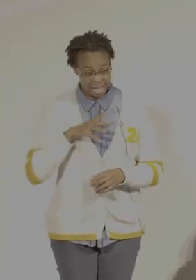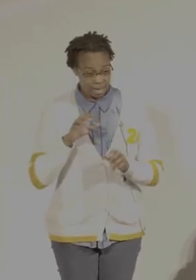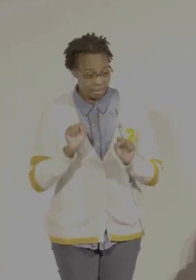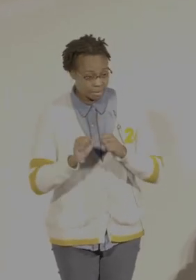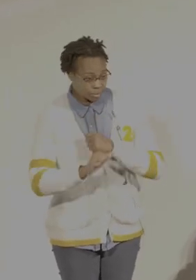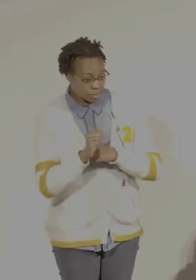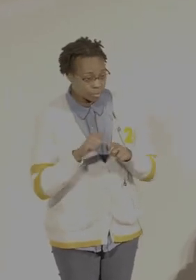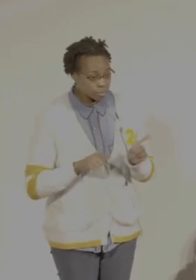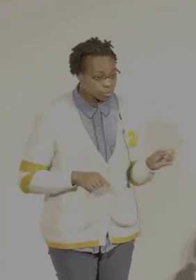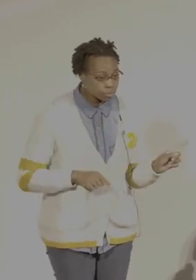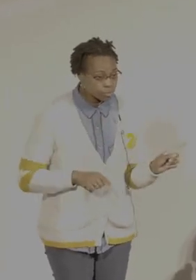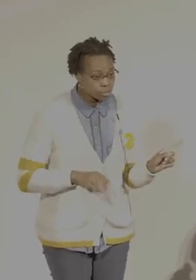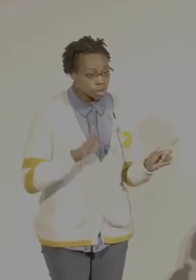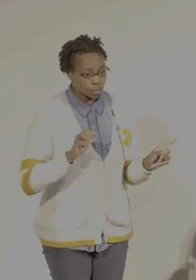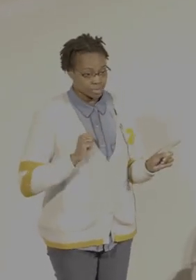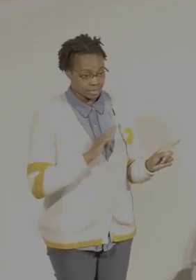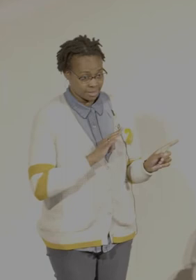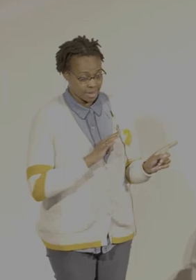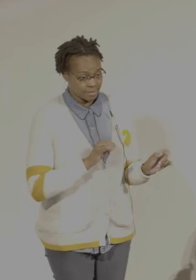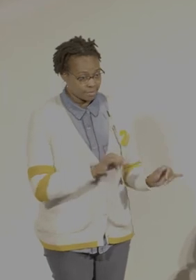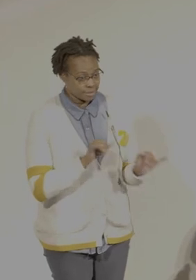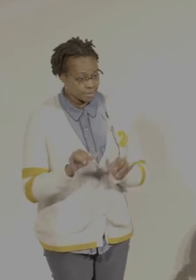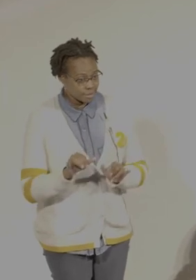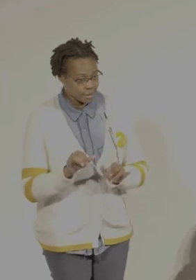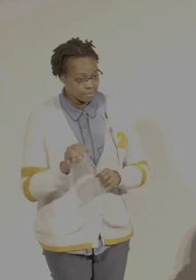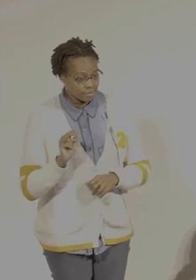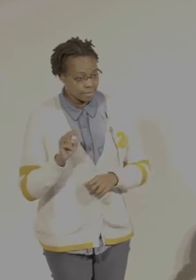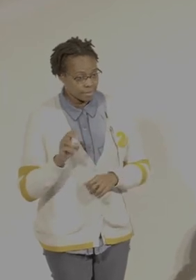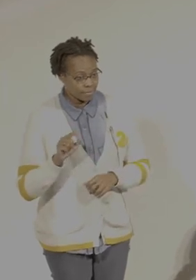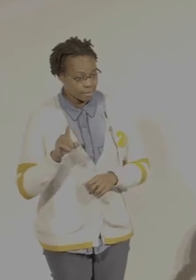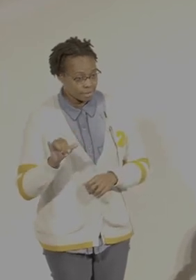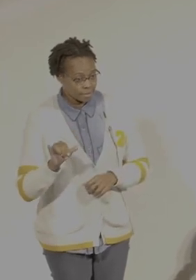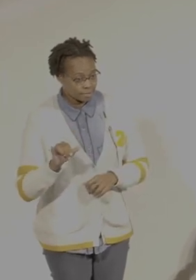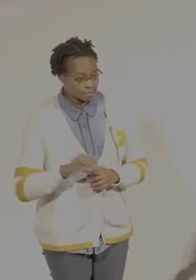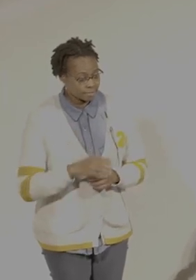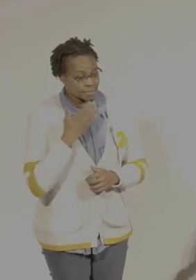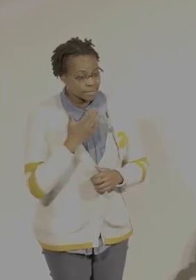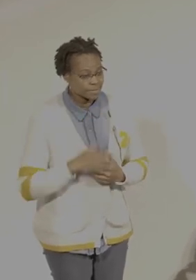to you and your staff much like he did to Navalny? Thank you.